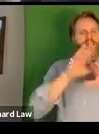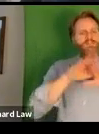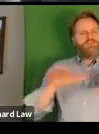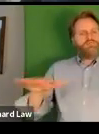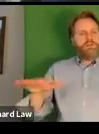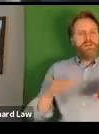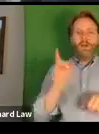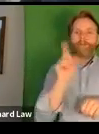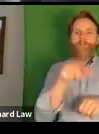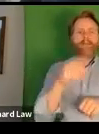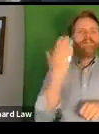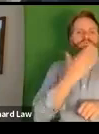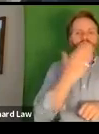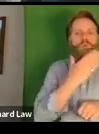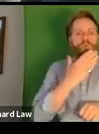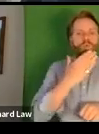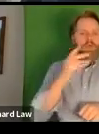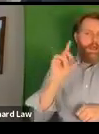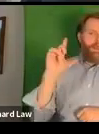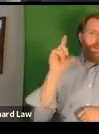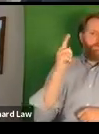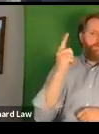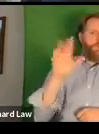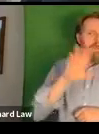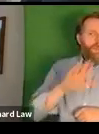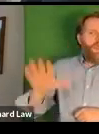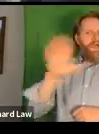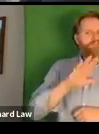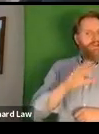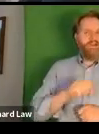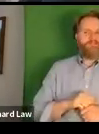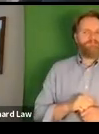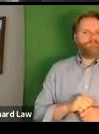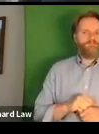HMPO stated that they cannot provide a key worker letter the school